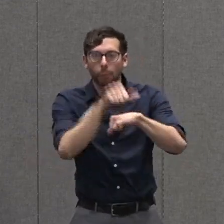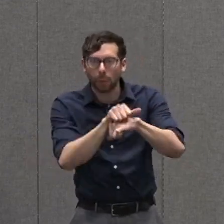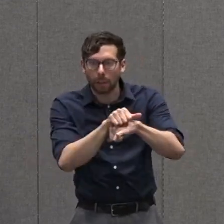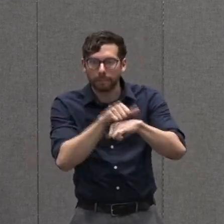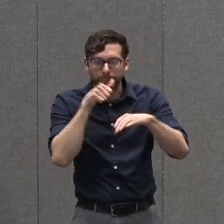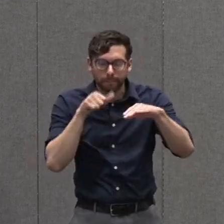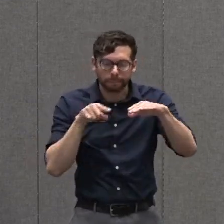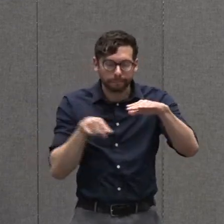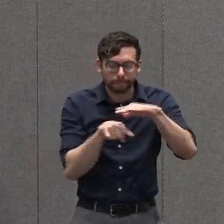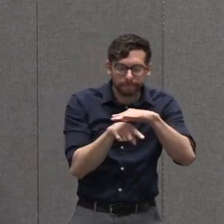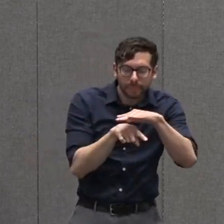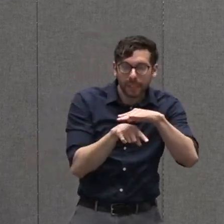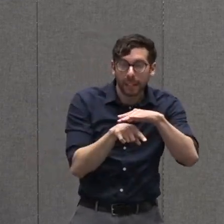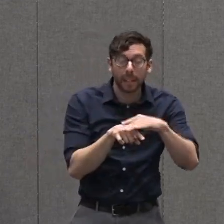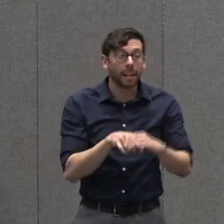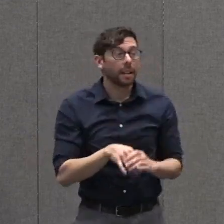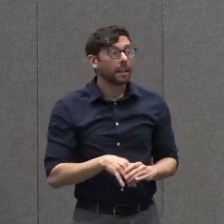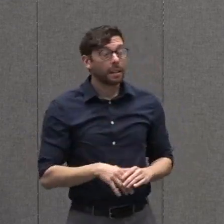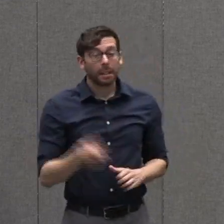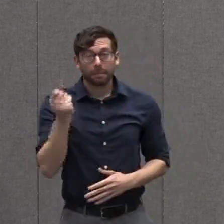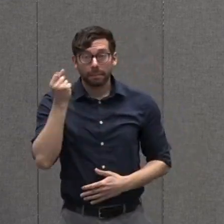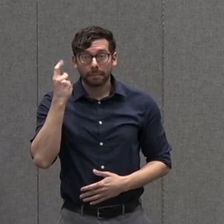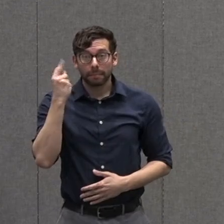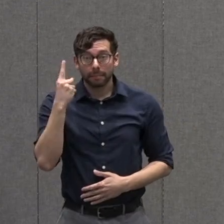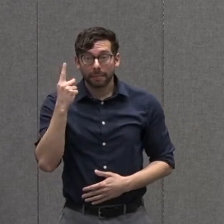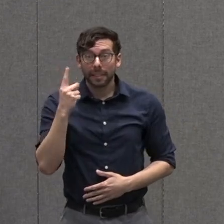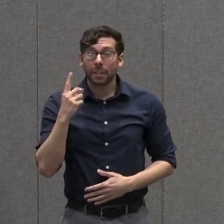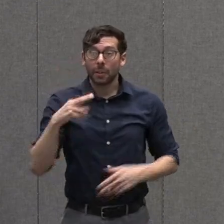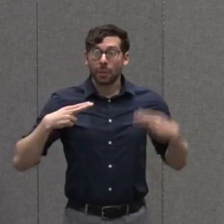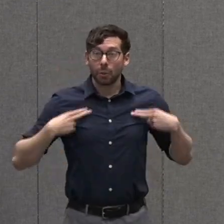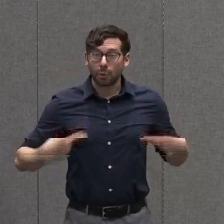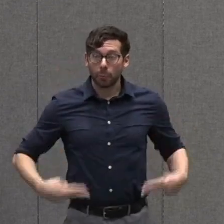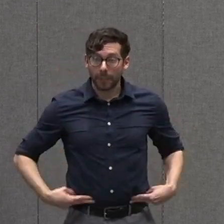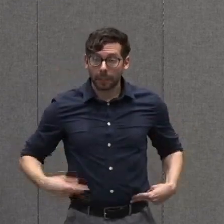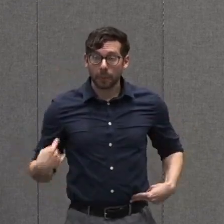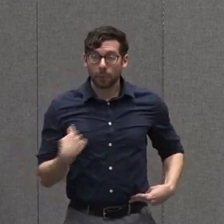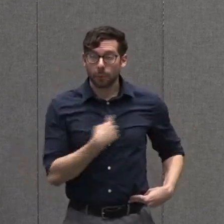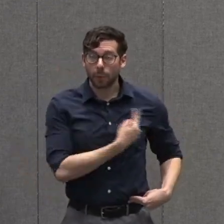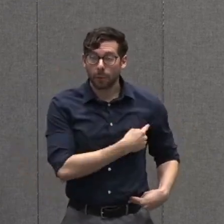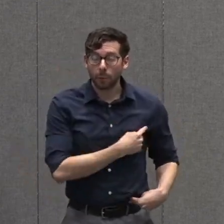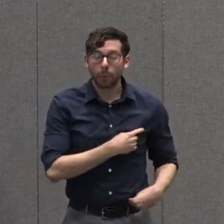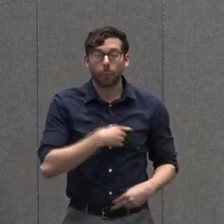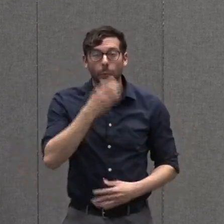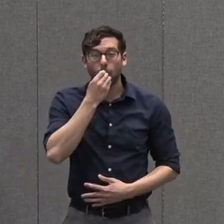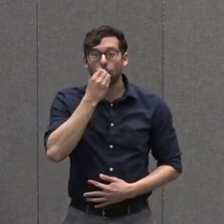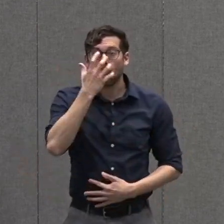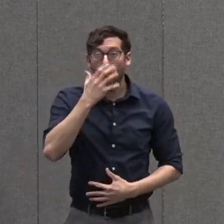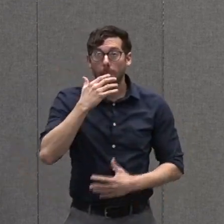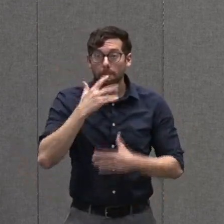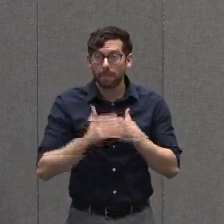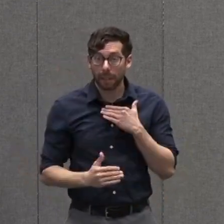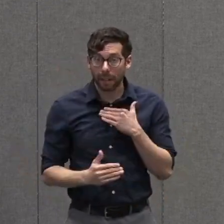A lot of our food goes into heat production, and keeping our bodies warm. - And our energy.